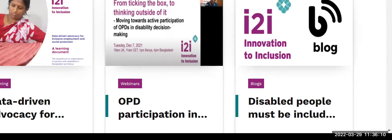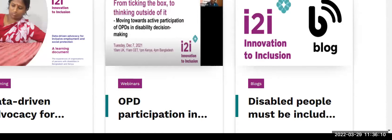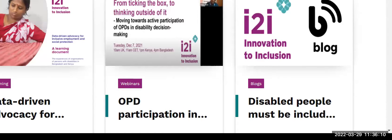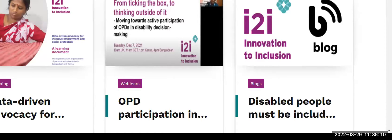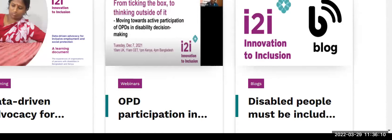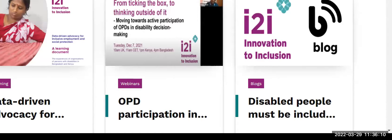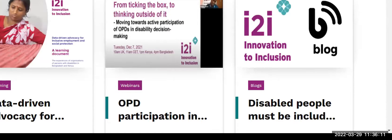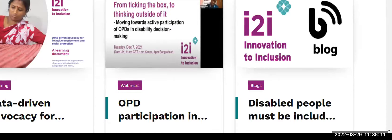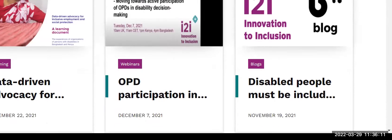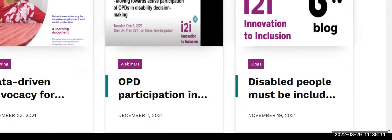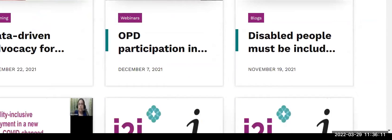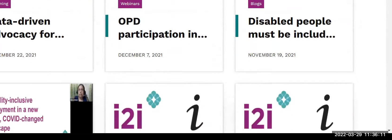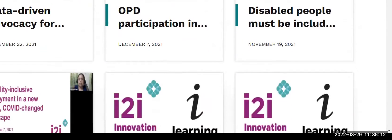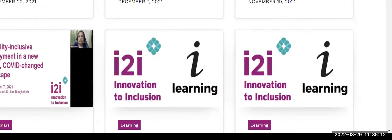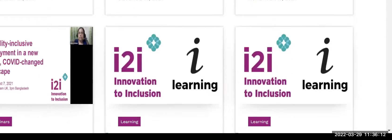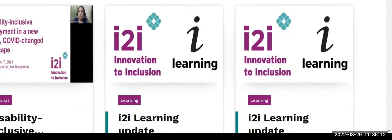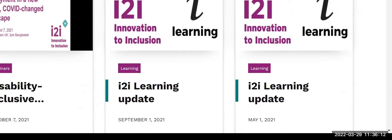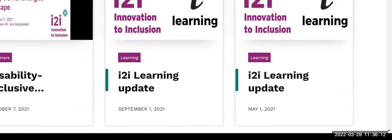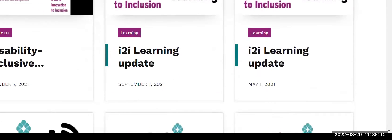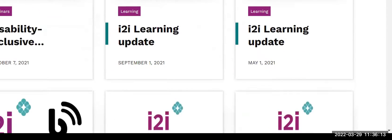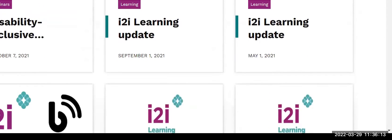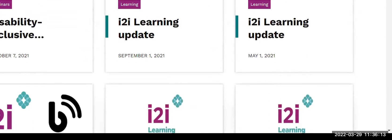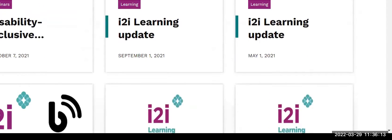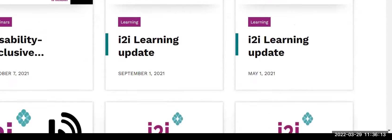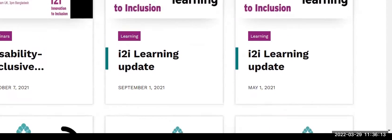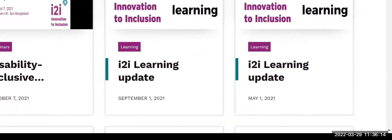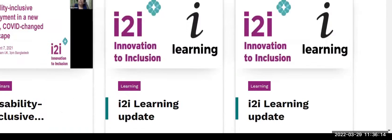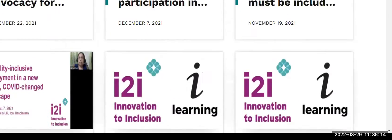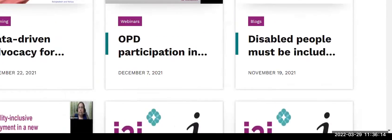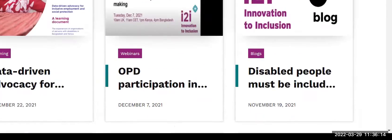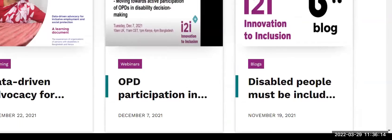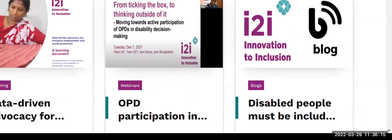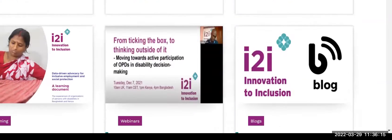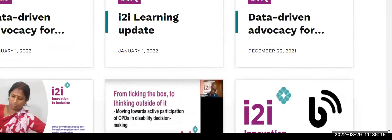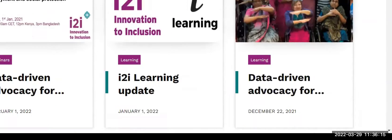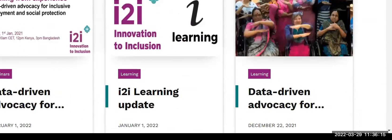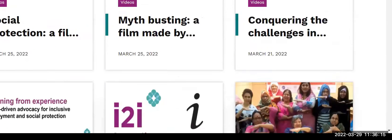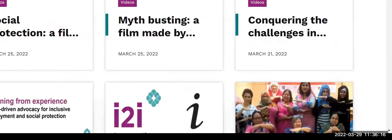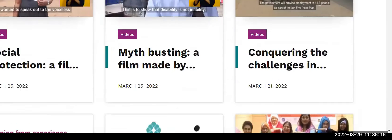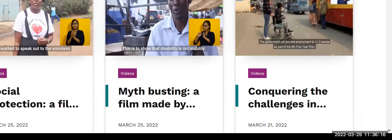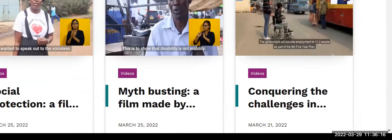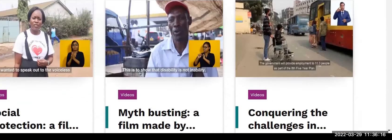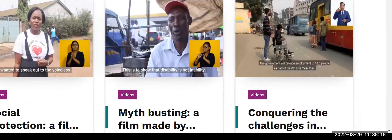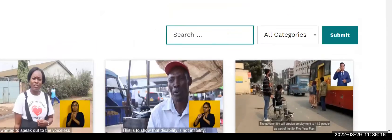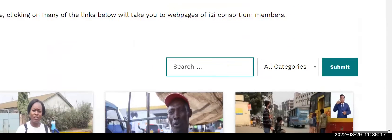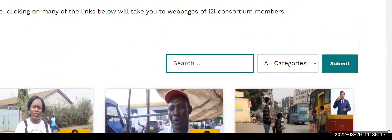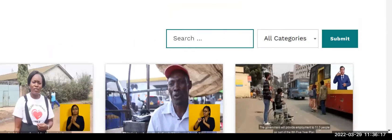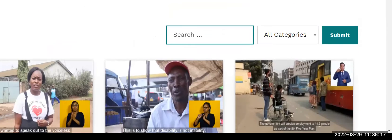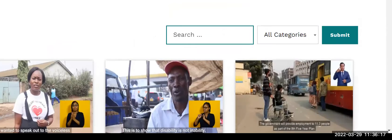You'll see a lot of resources there from the programme again, covering every aspect of what i2i has done.